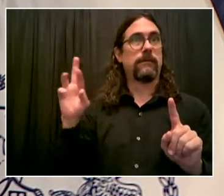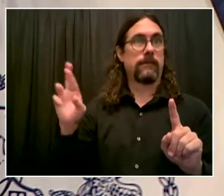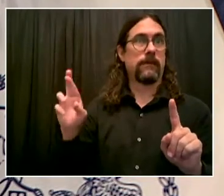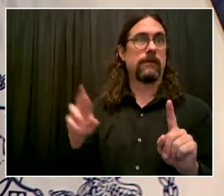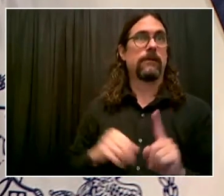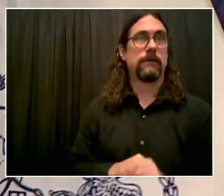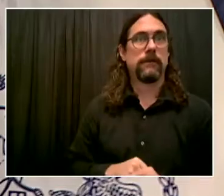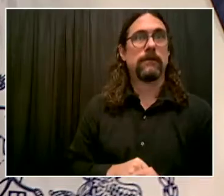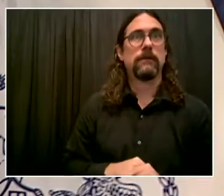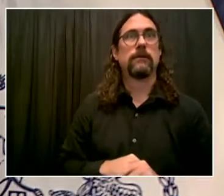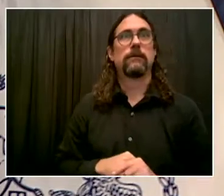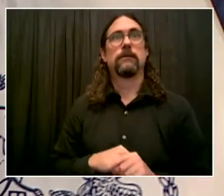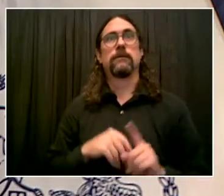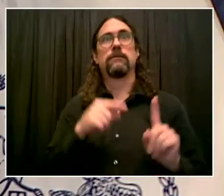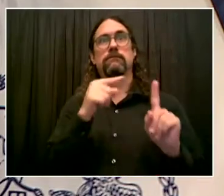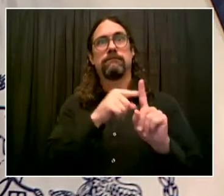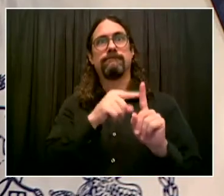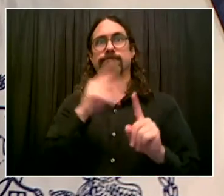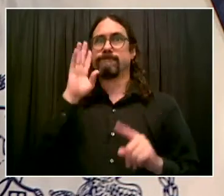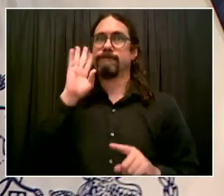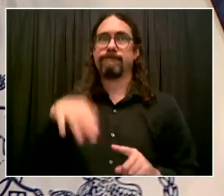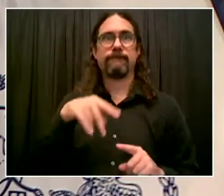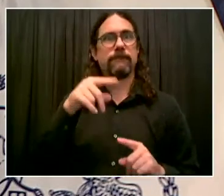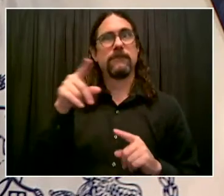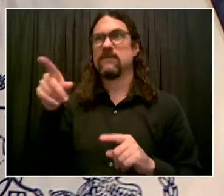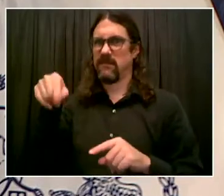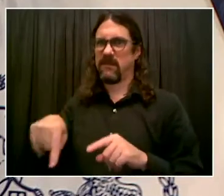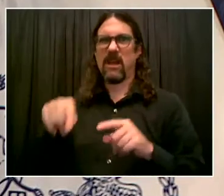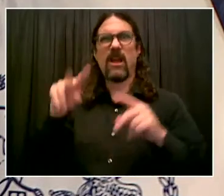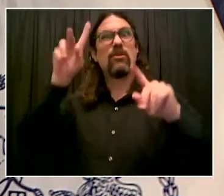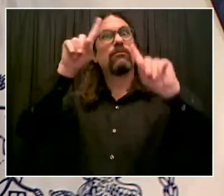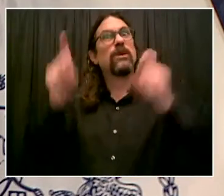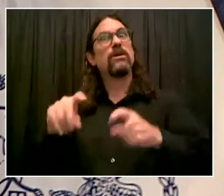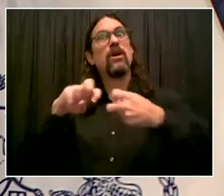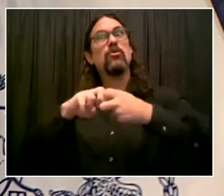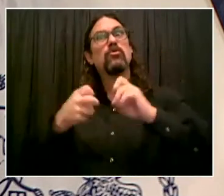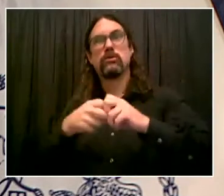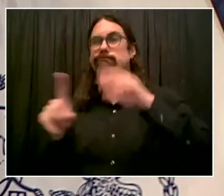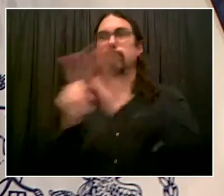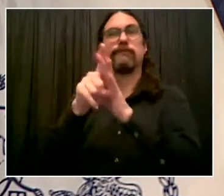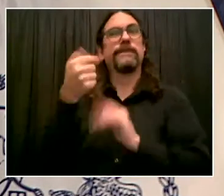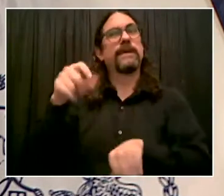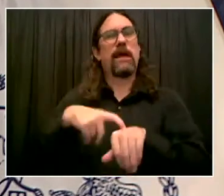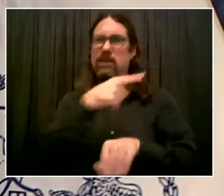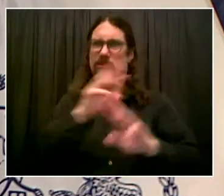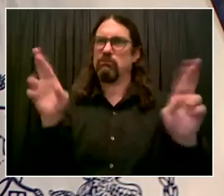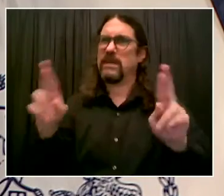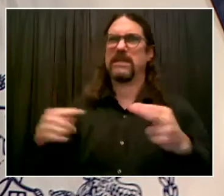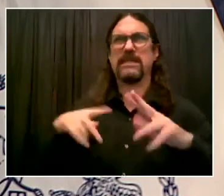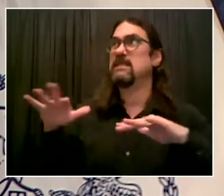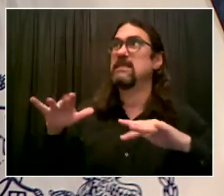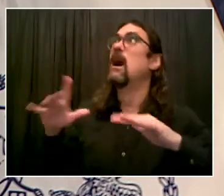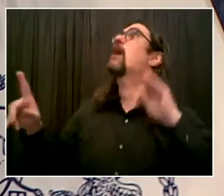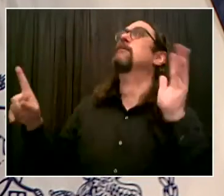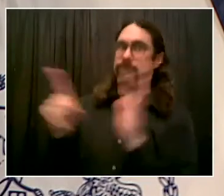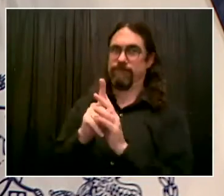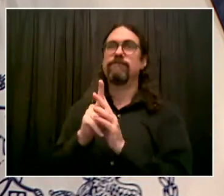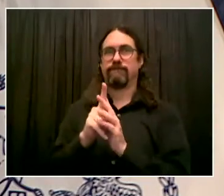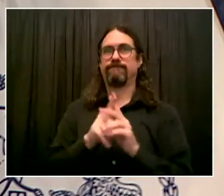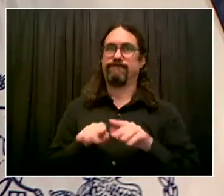ALL HOPED IT WOULDT N'COME. ONE OF THE PEOPLE WHHAO S BEEN GETTING READY FOR THIS FIGHT AND HOFUPELLY WILL